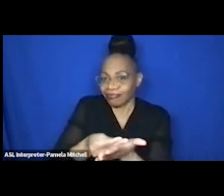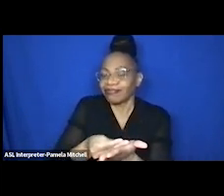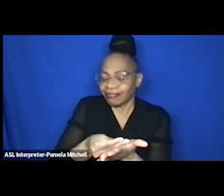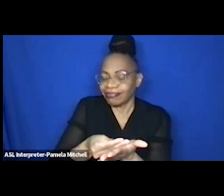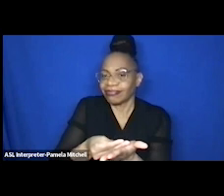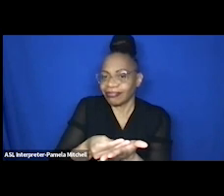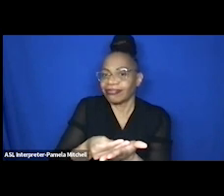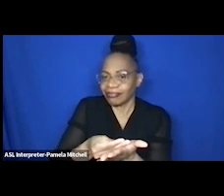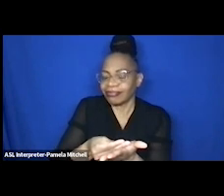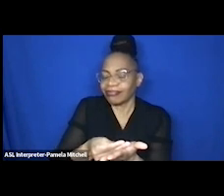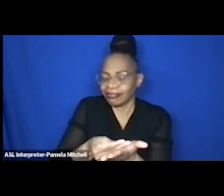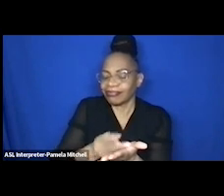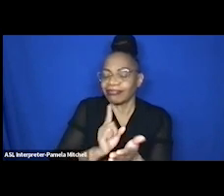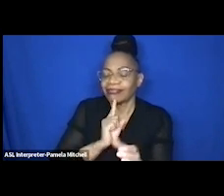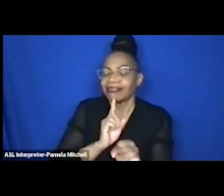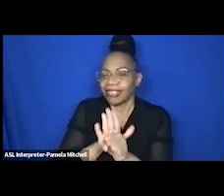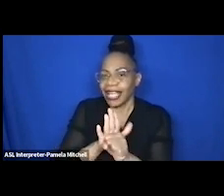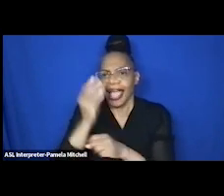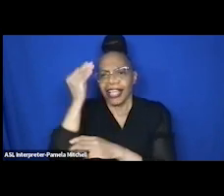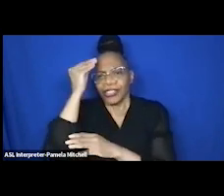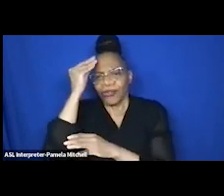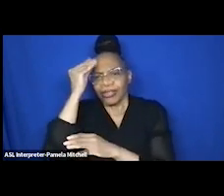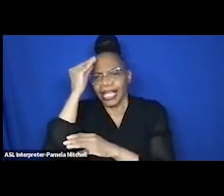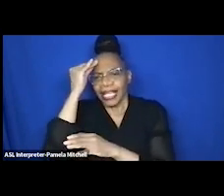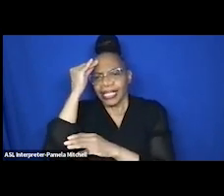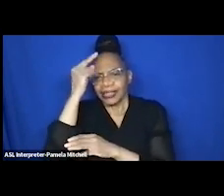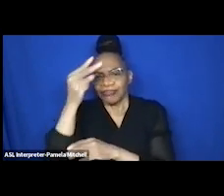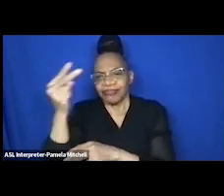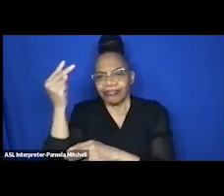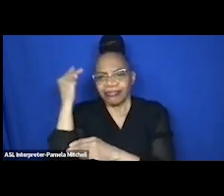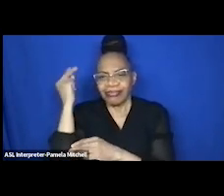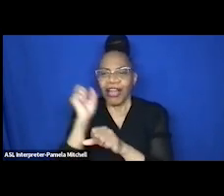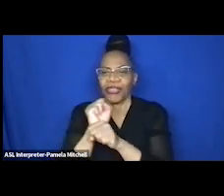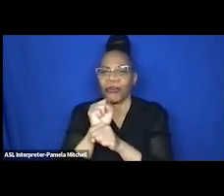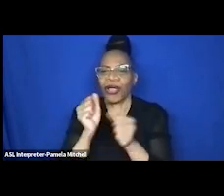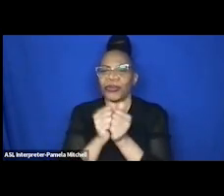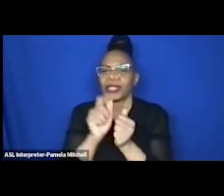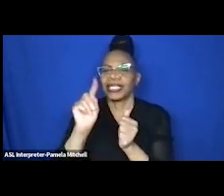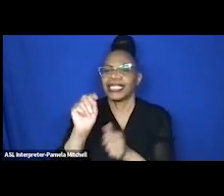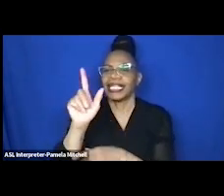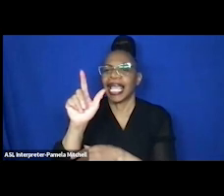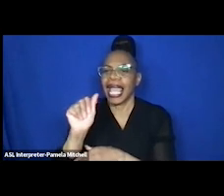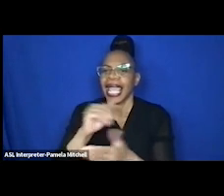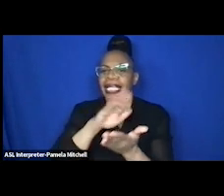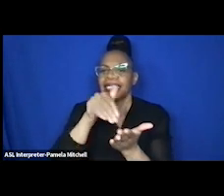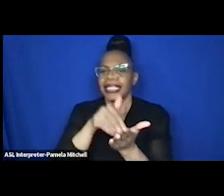Guaranteed. And just kind of thinking back on, you know, the work that I've kind of done here at the TA center with various local CoCs in the states that I serve,